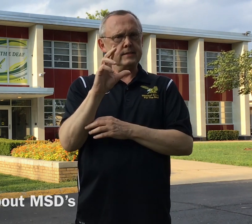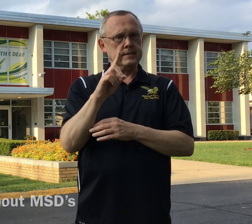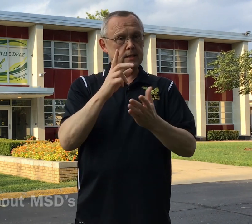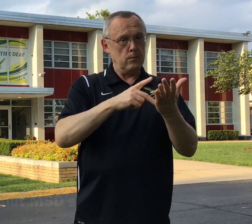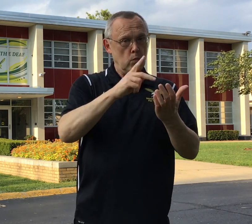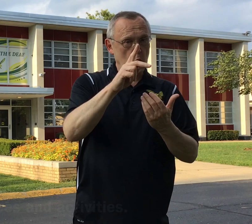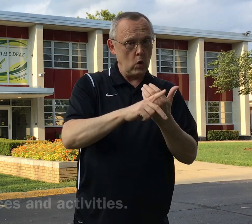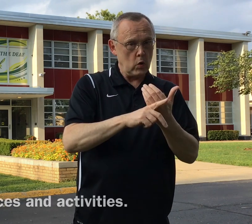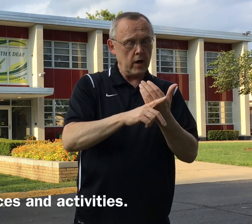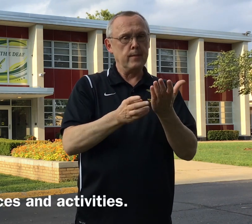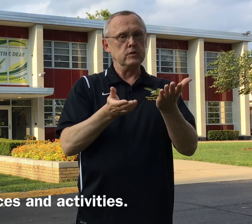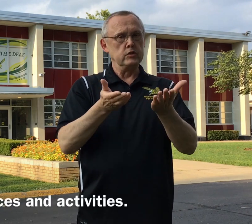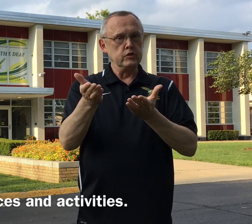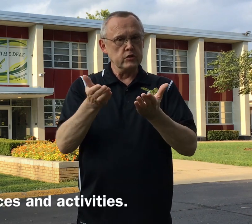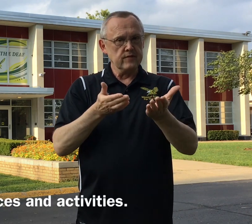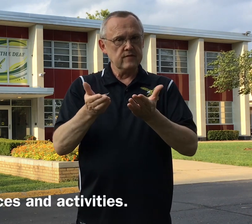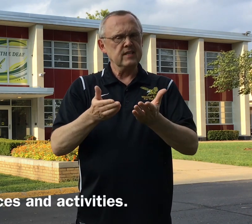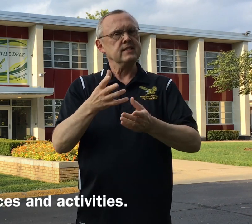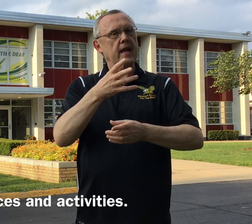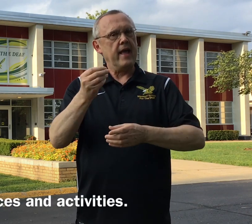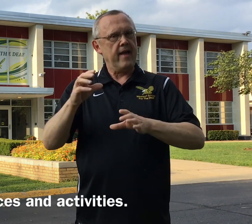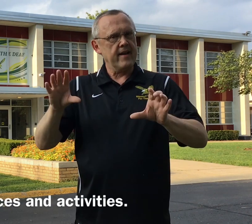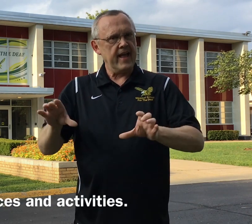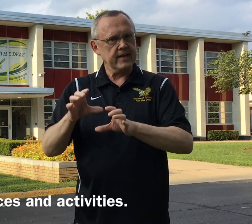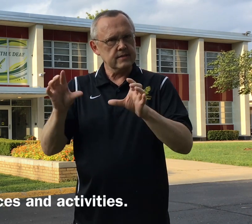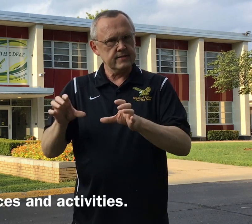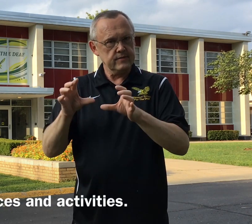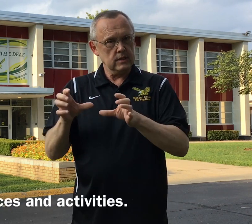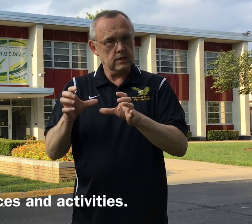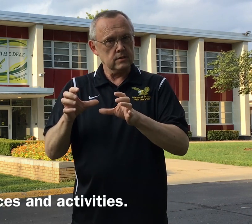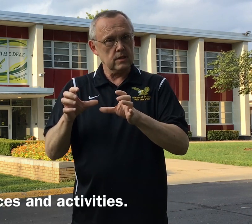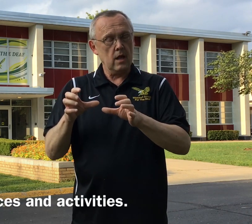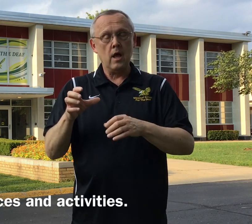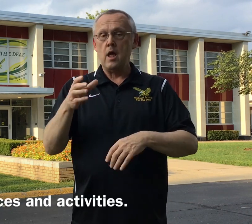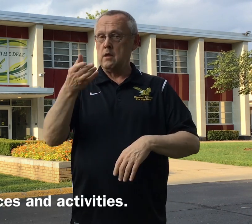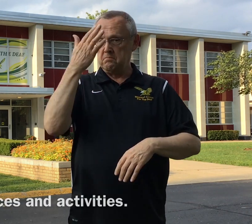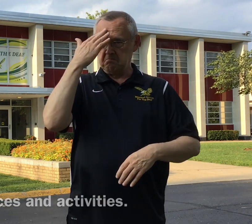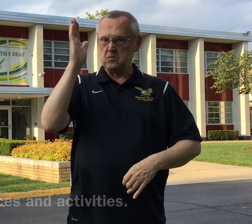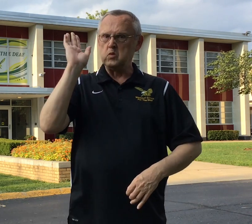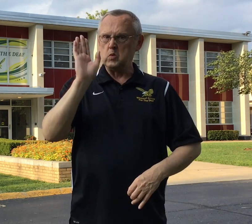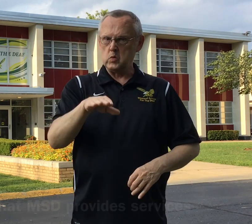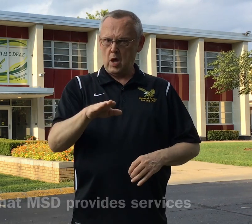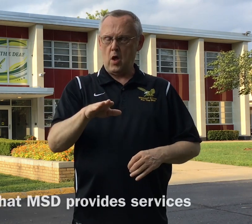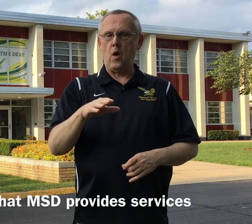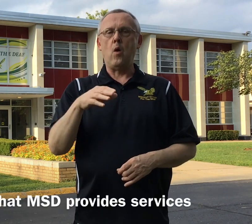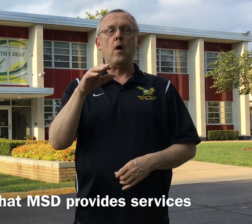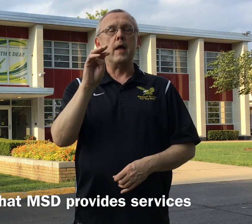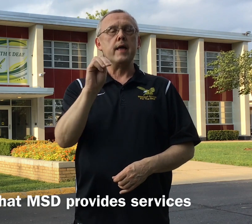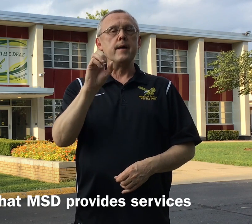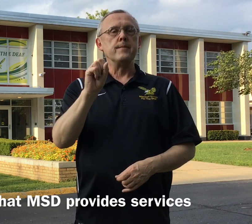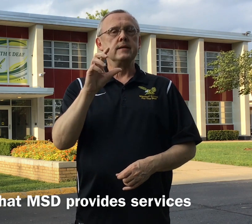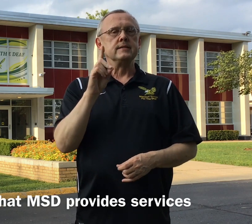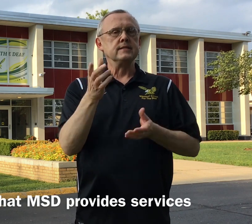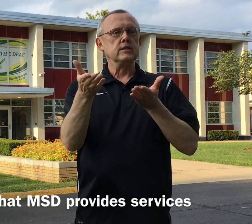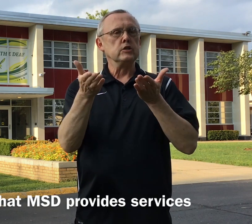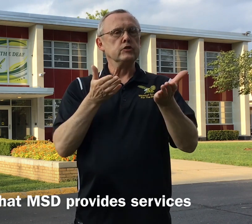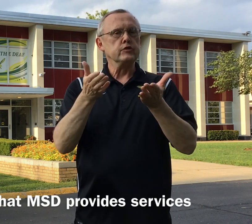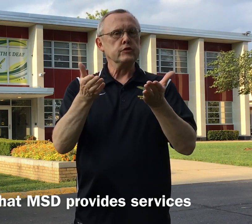MSDS programs services and activities you may know that